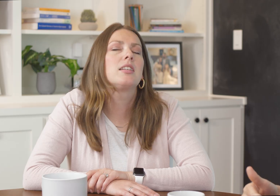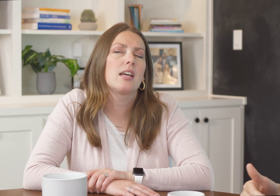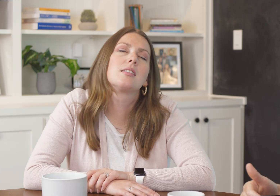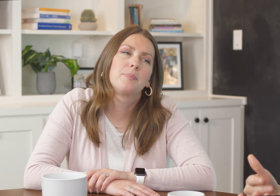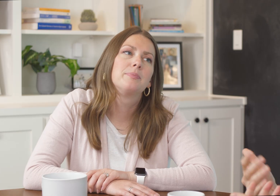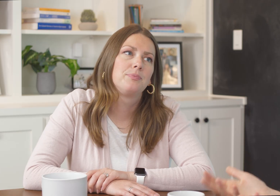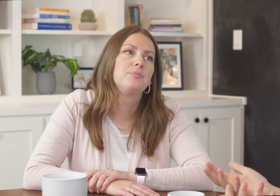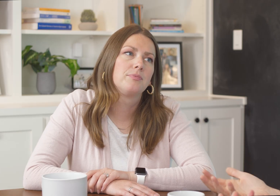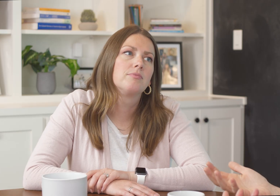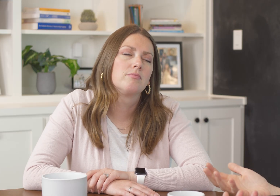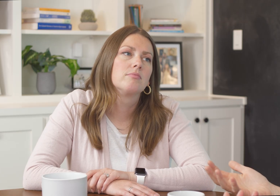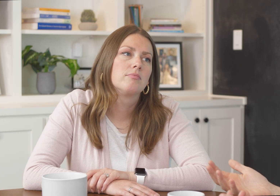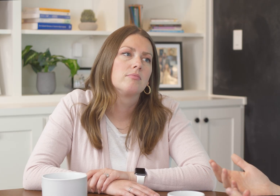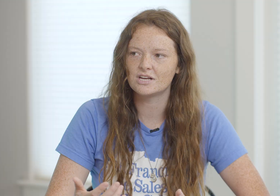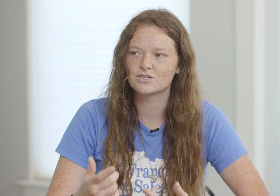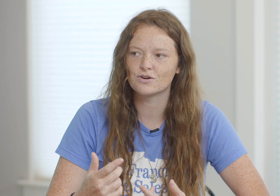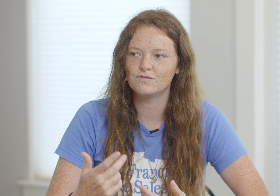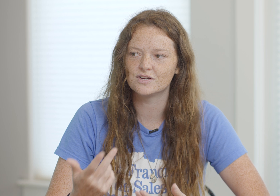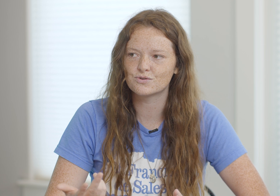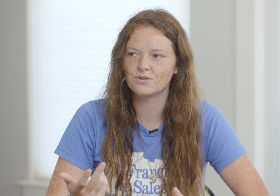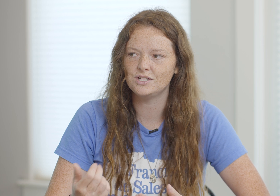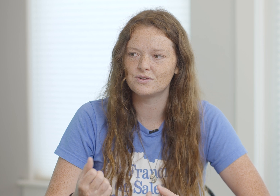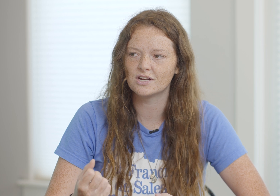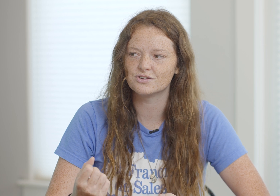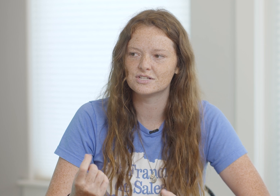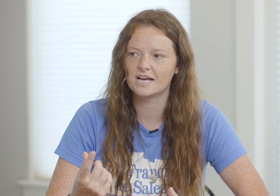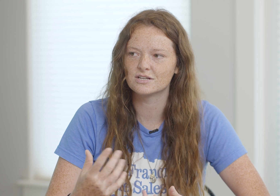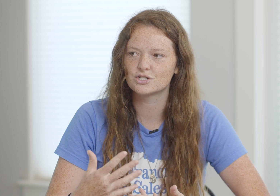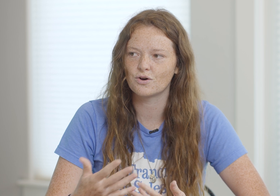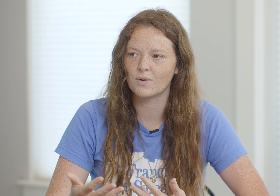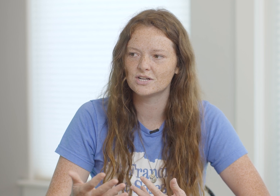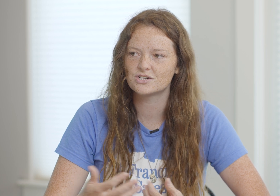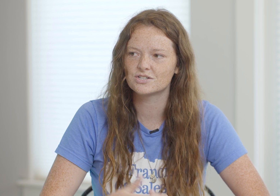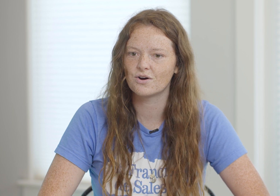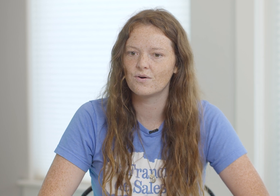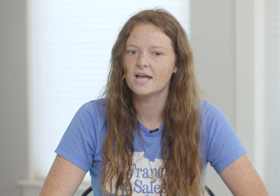Yes, because it's sign language and it is so visual and you can understand so. Right. So yeah.